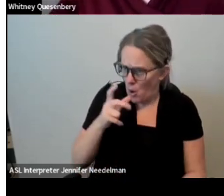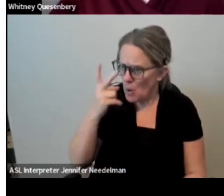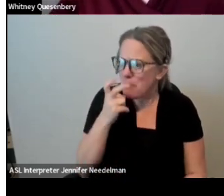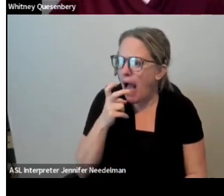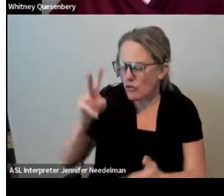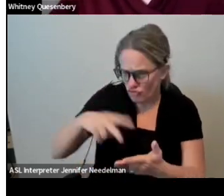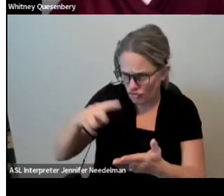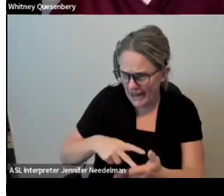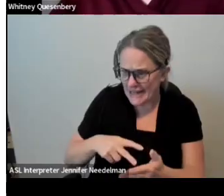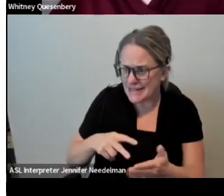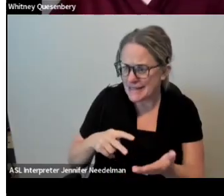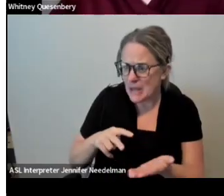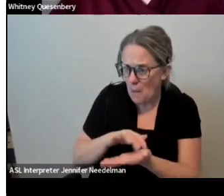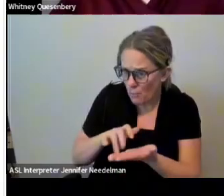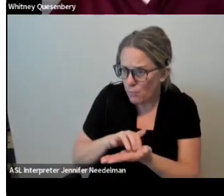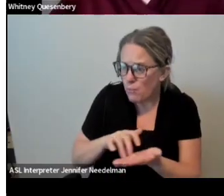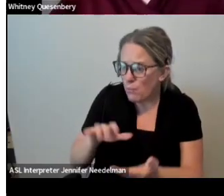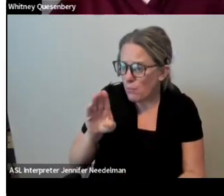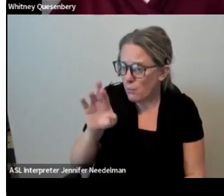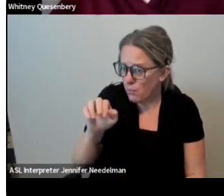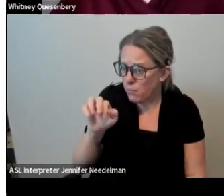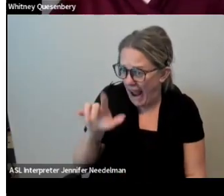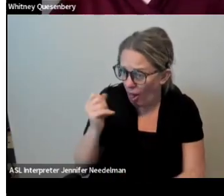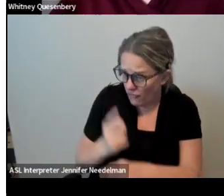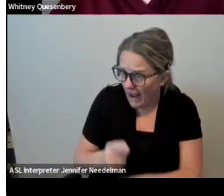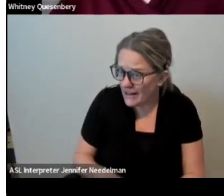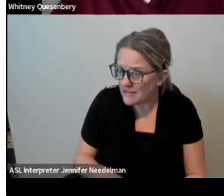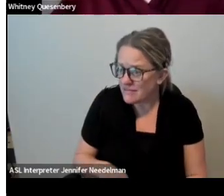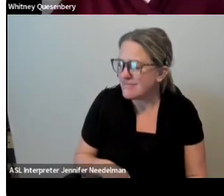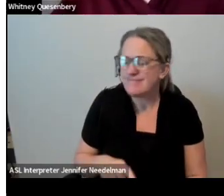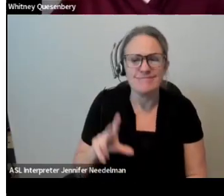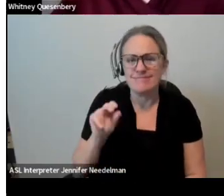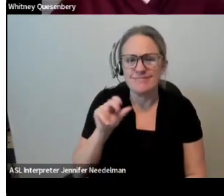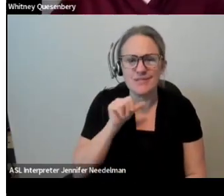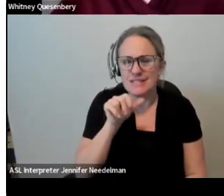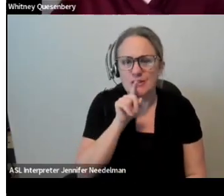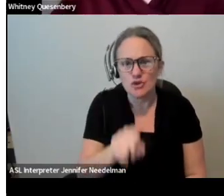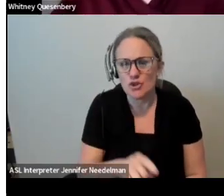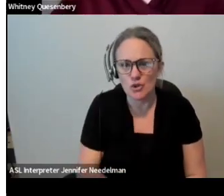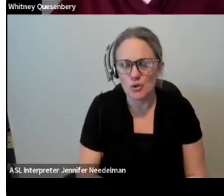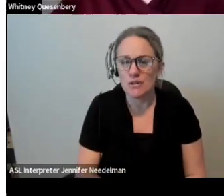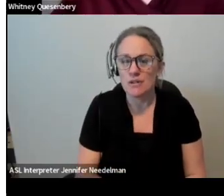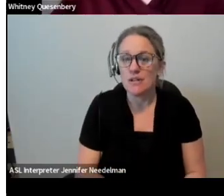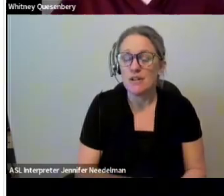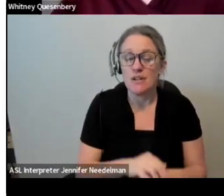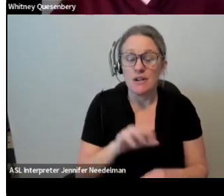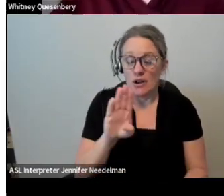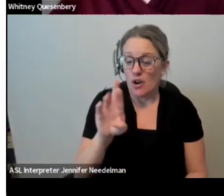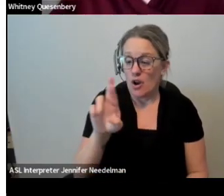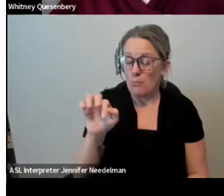Well, no, that's, we know that's not true. And in fact that braille literacy and employment often go hand in hand